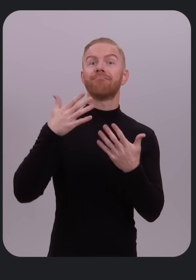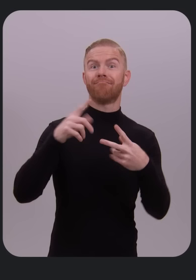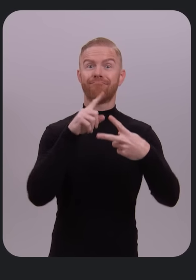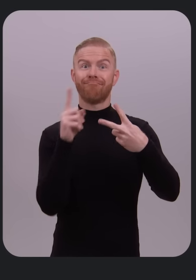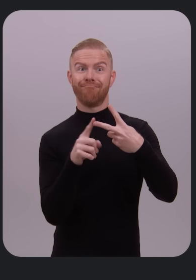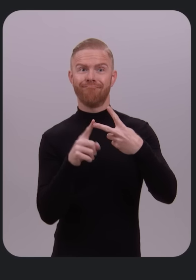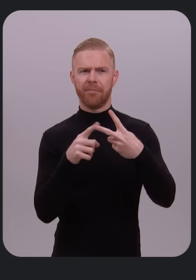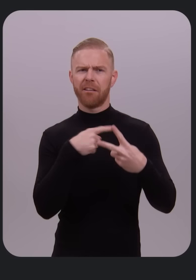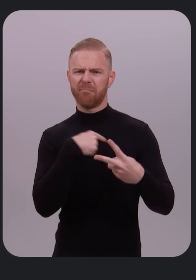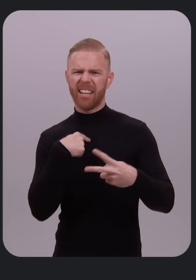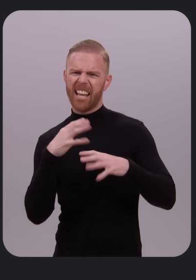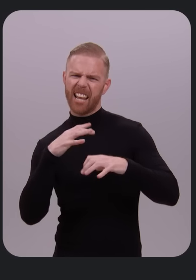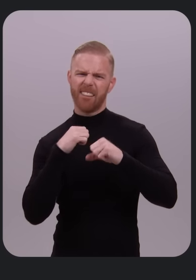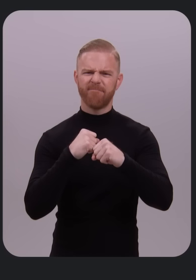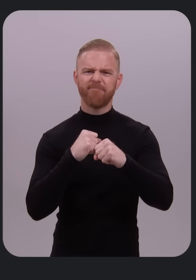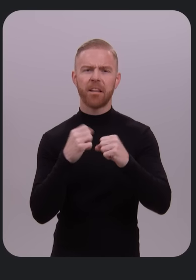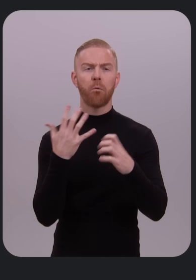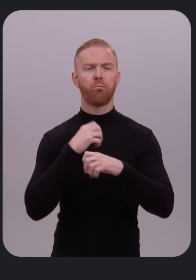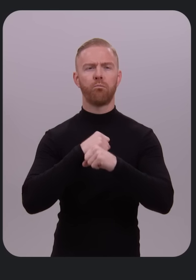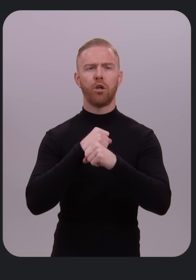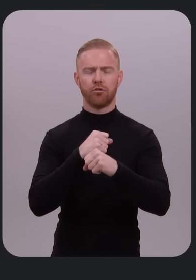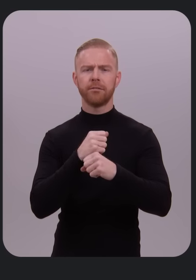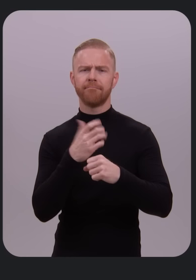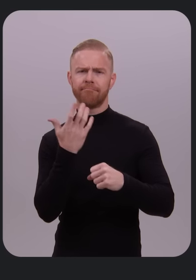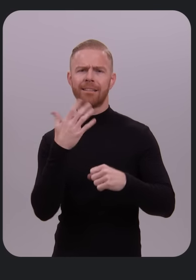against security threats like indirect prompt injections.